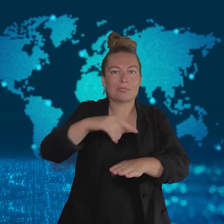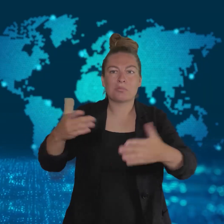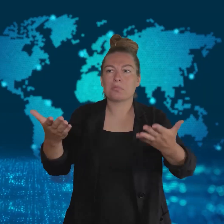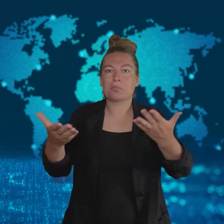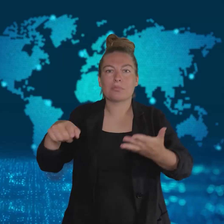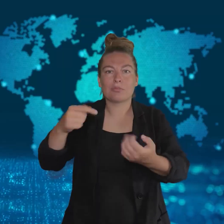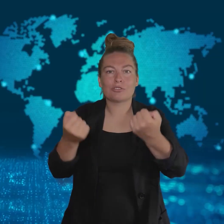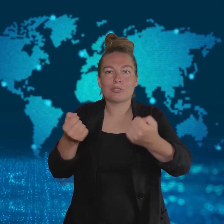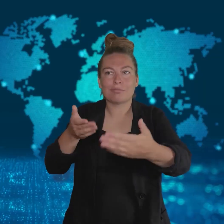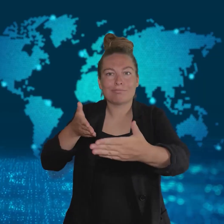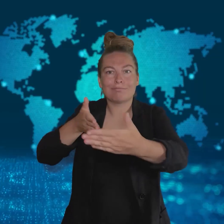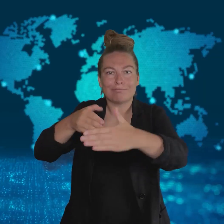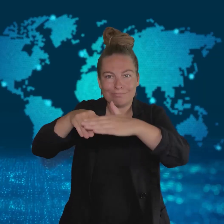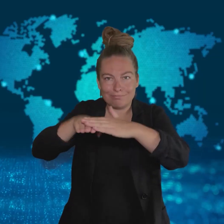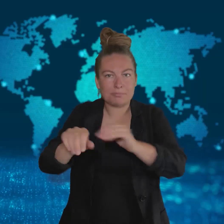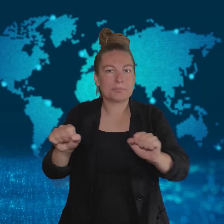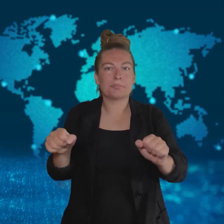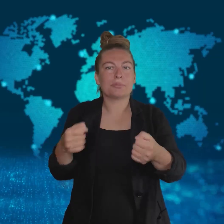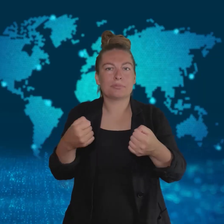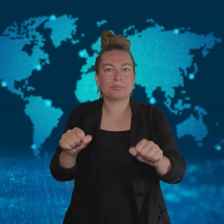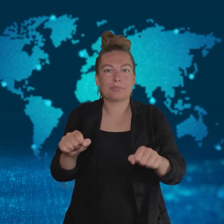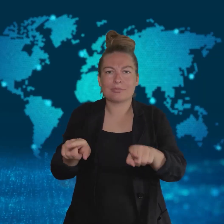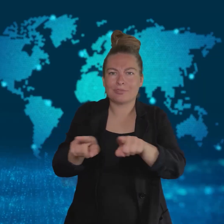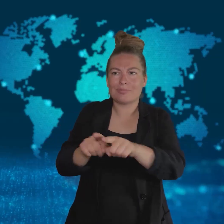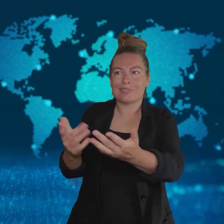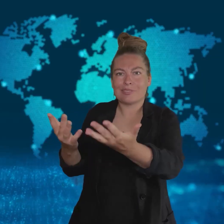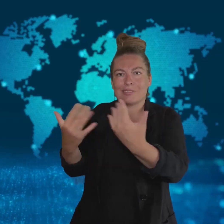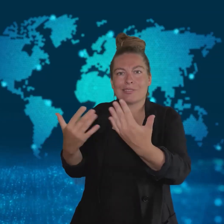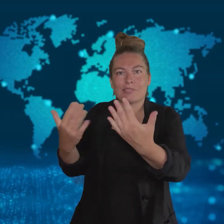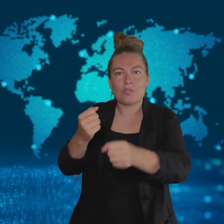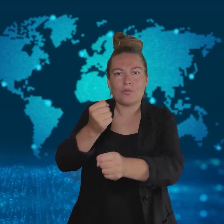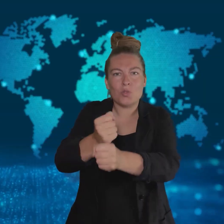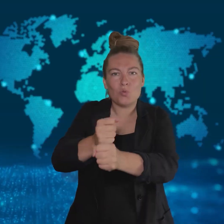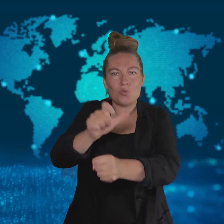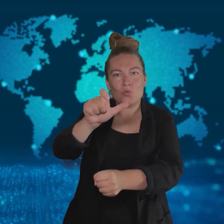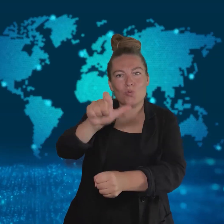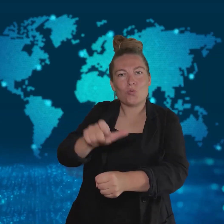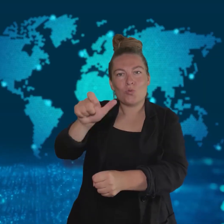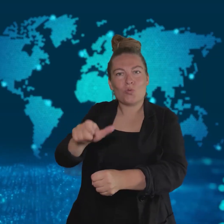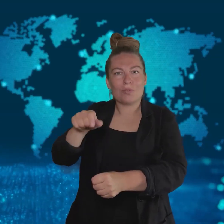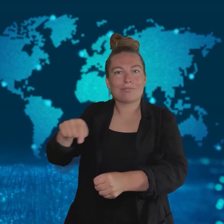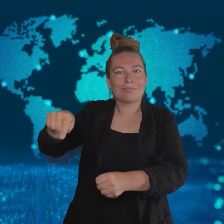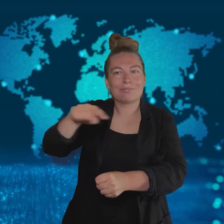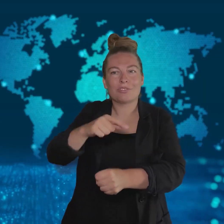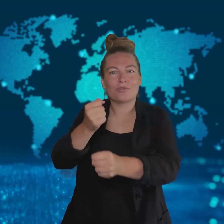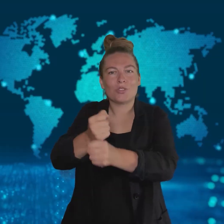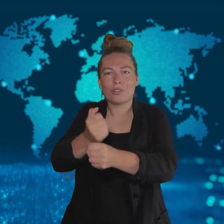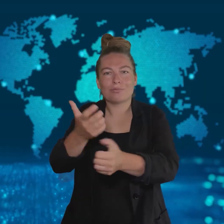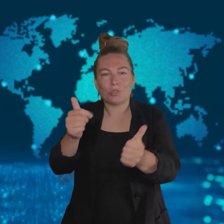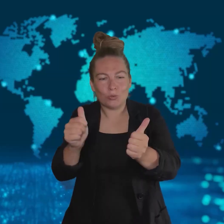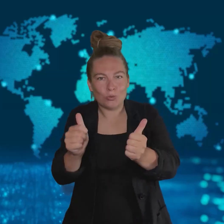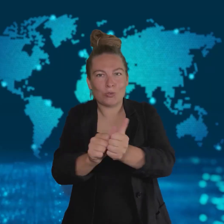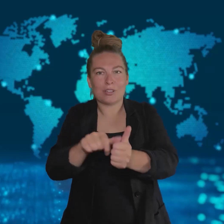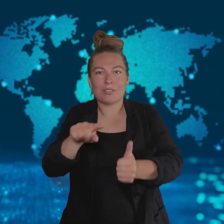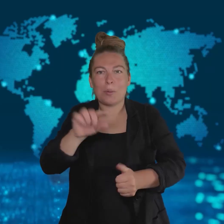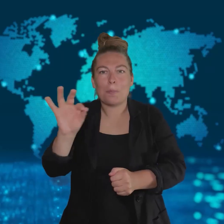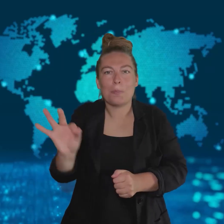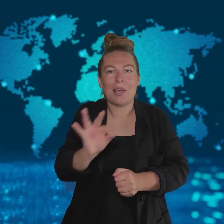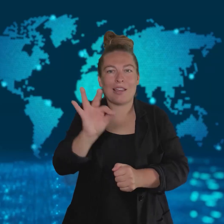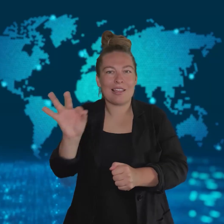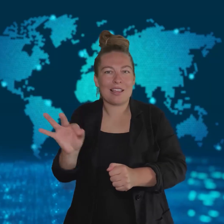They re-hive bees and find queens.